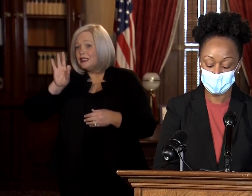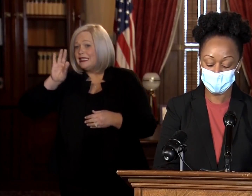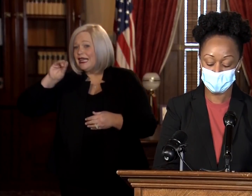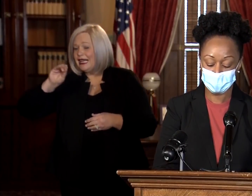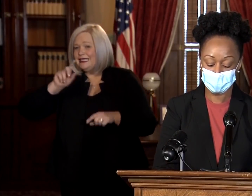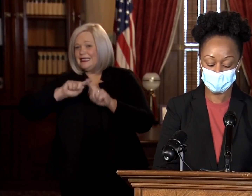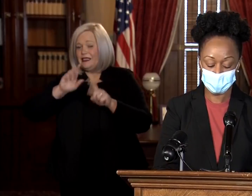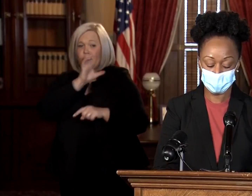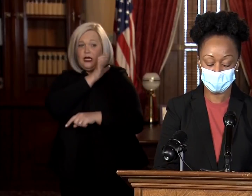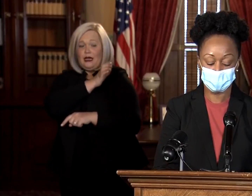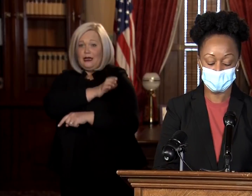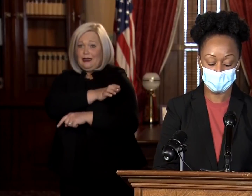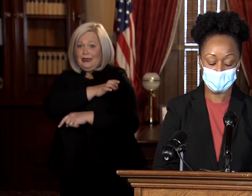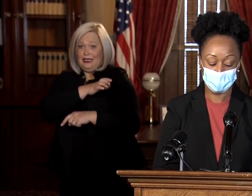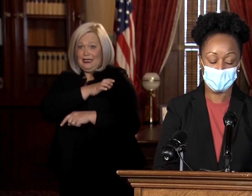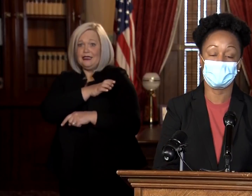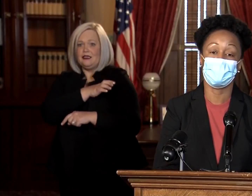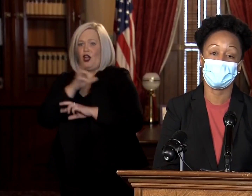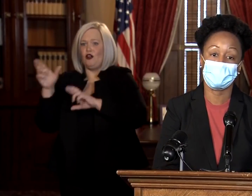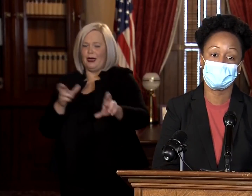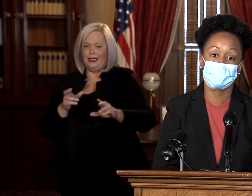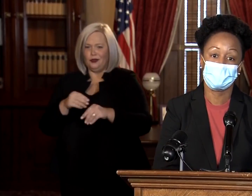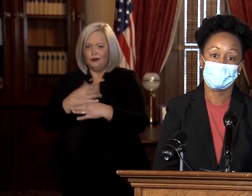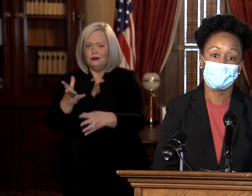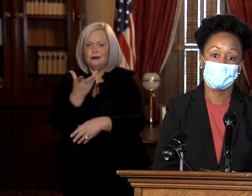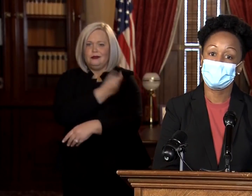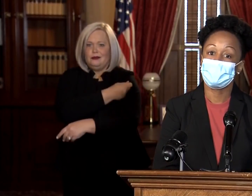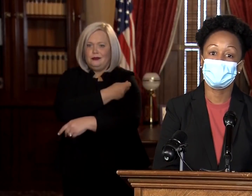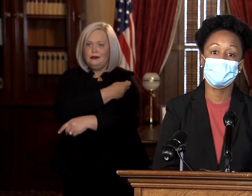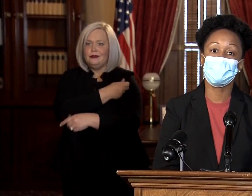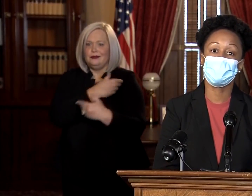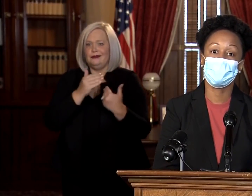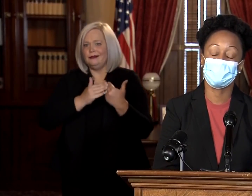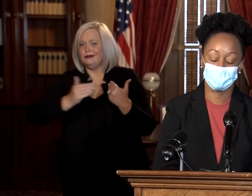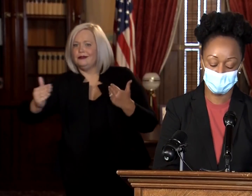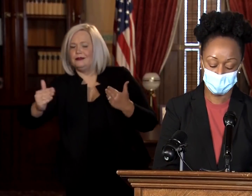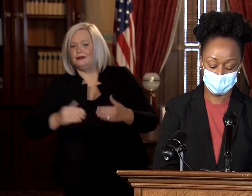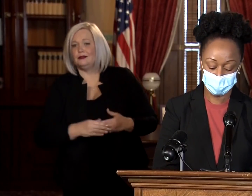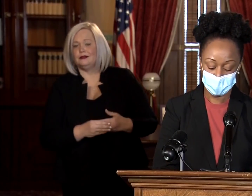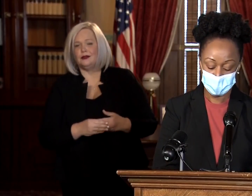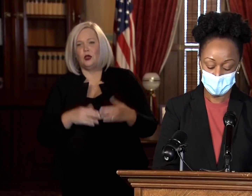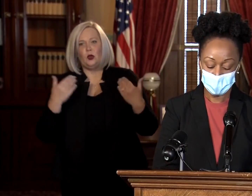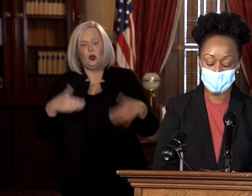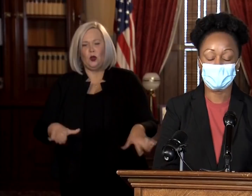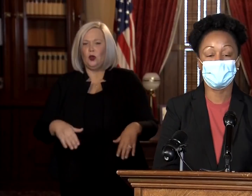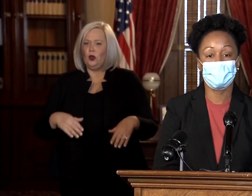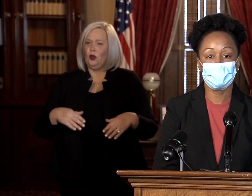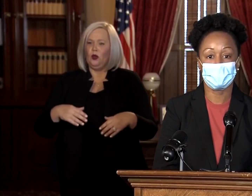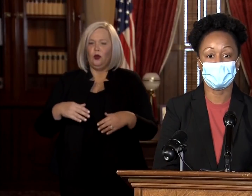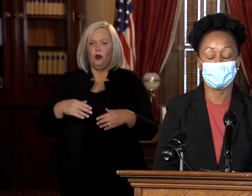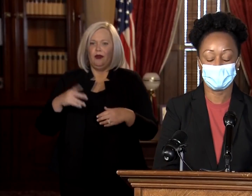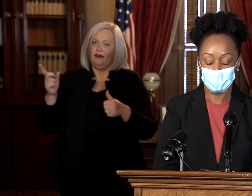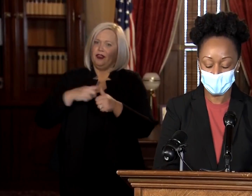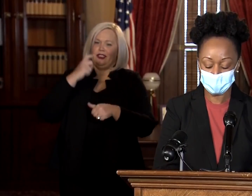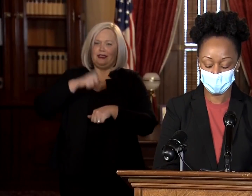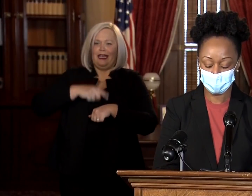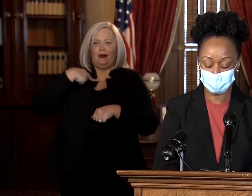Yesterday, we also started Vaccining in our state with 490 Vaccining in our state with 490 clinics scheduled in the clinics scheduled in the upcoming weeks.